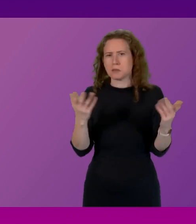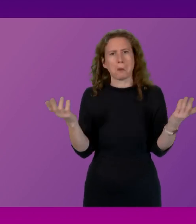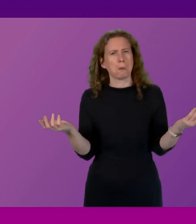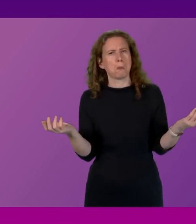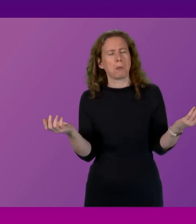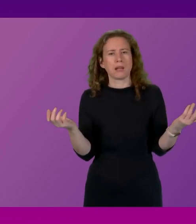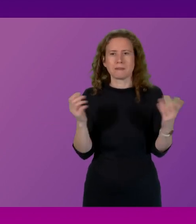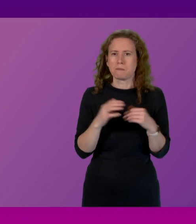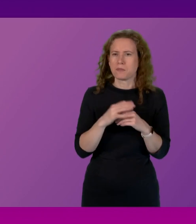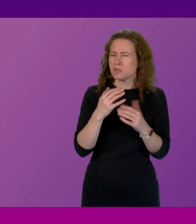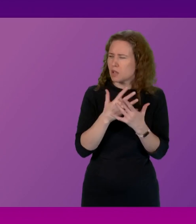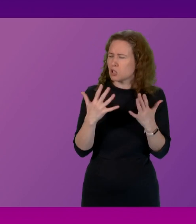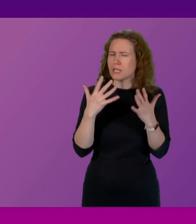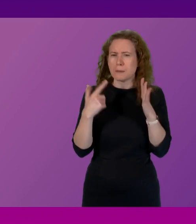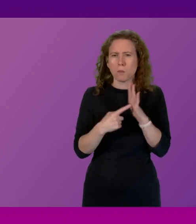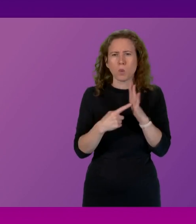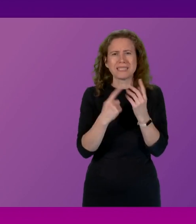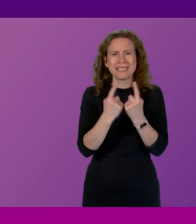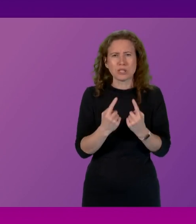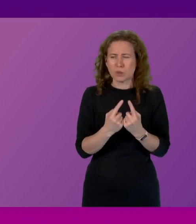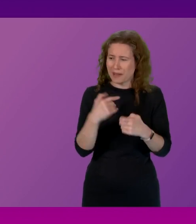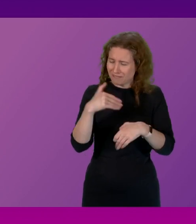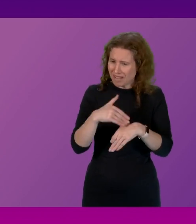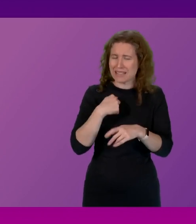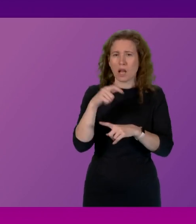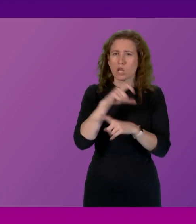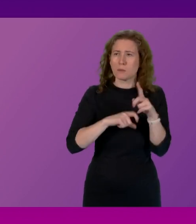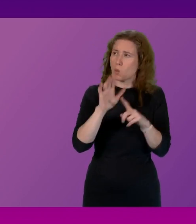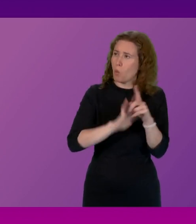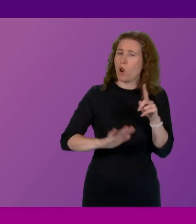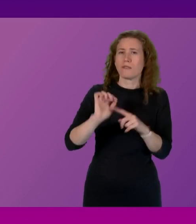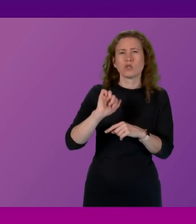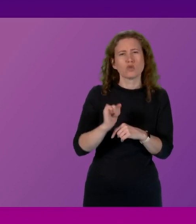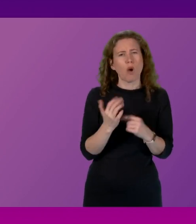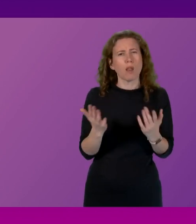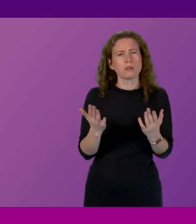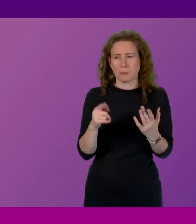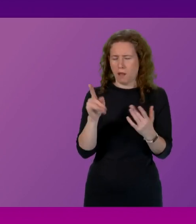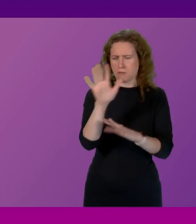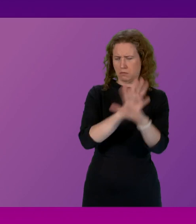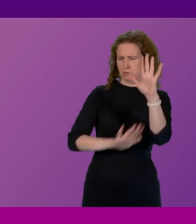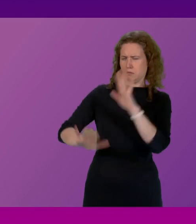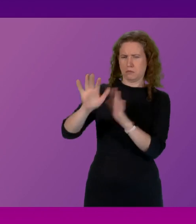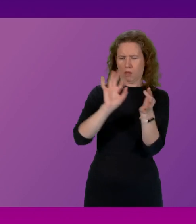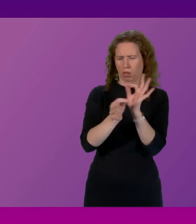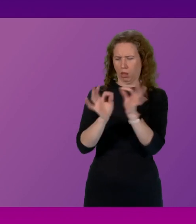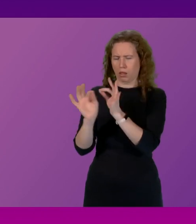is there any action that you can take when such an important issue that affects our communities across Scotland has been obscured to such an extent?